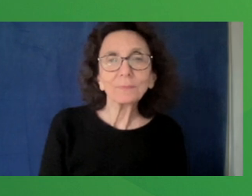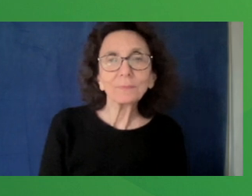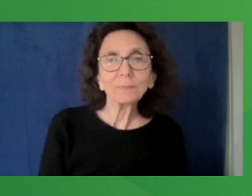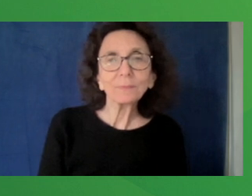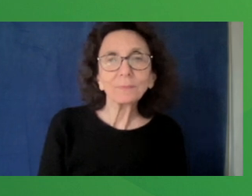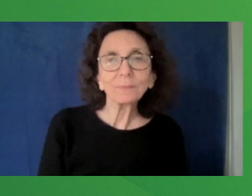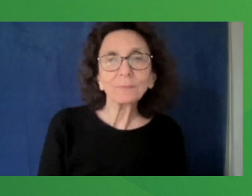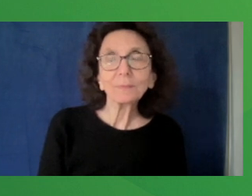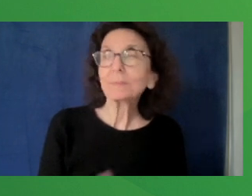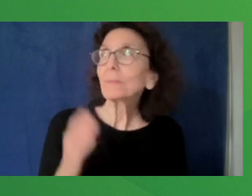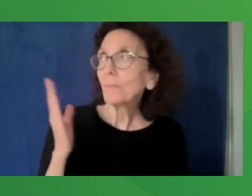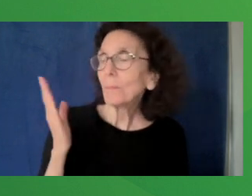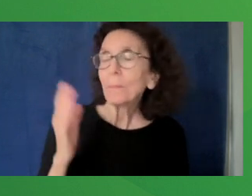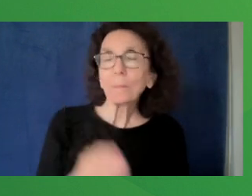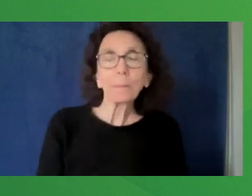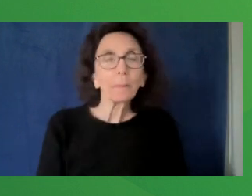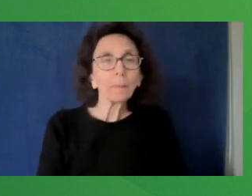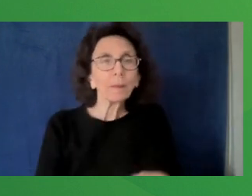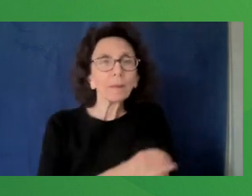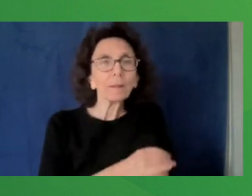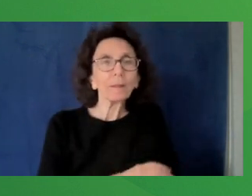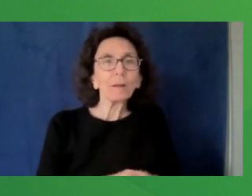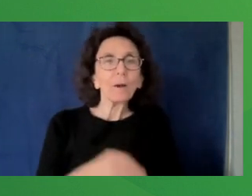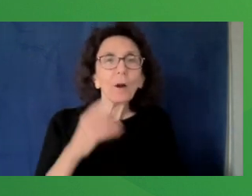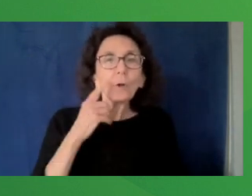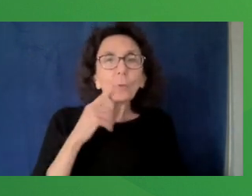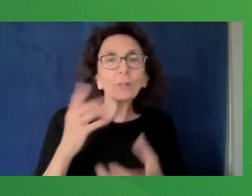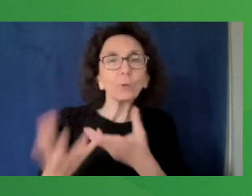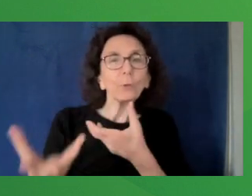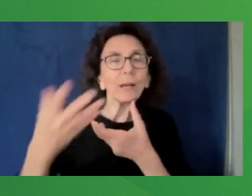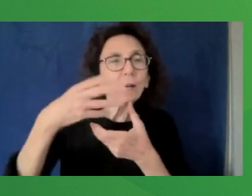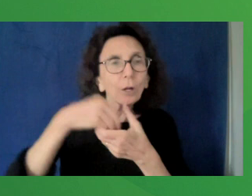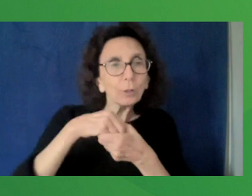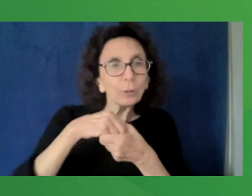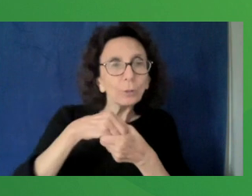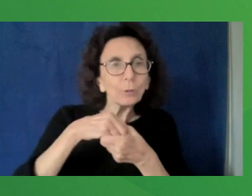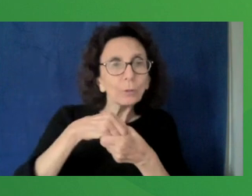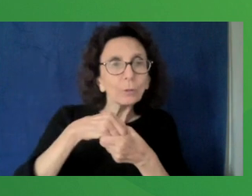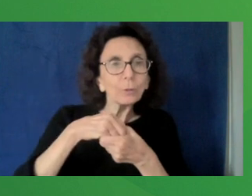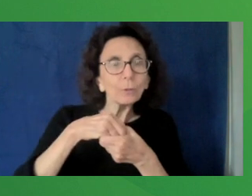Additionally, with activities such as the inclusion to the inclusion of nature to self,